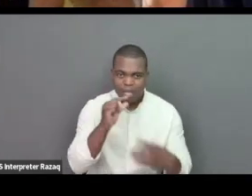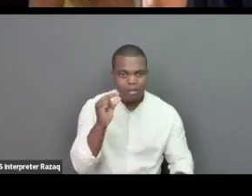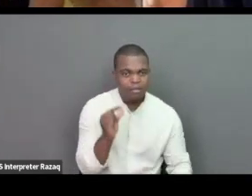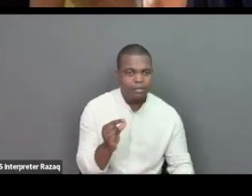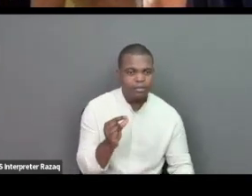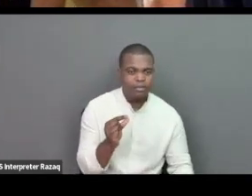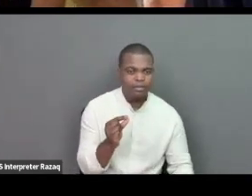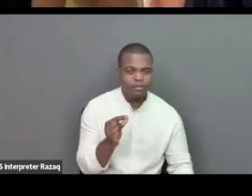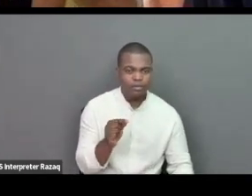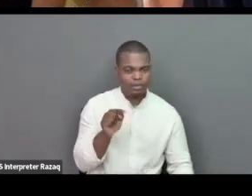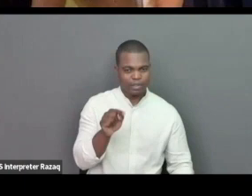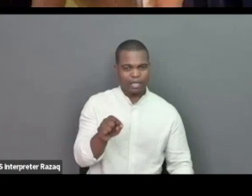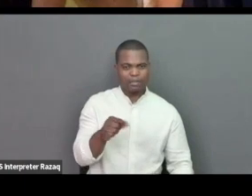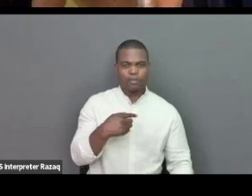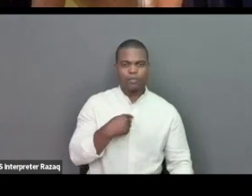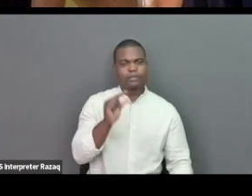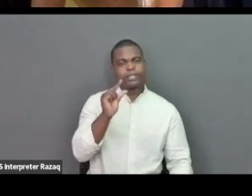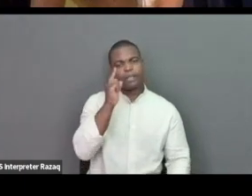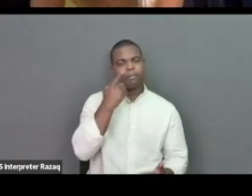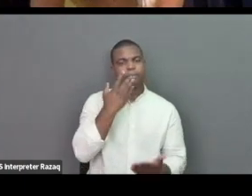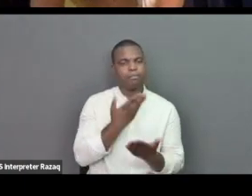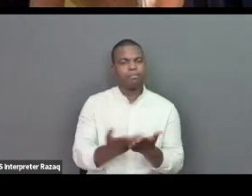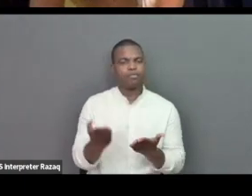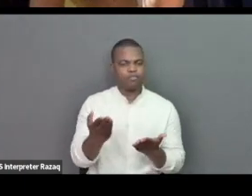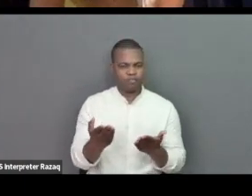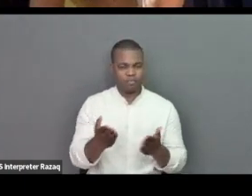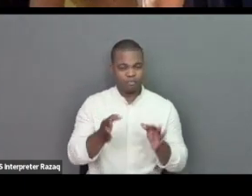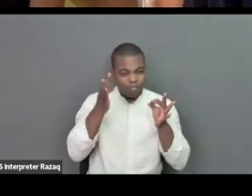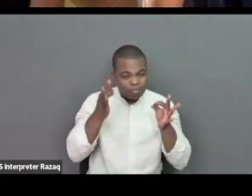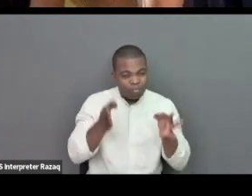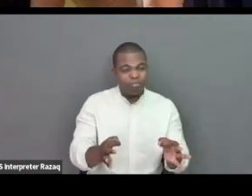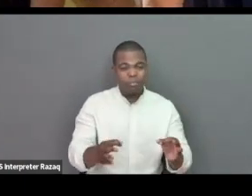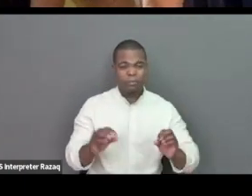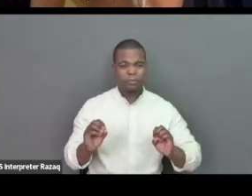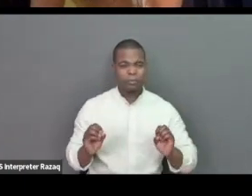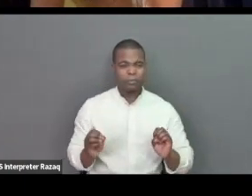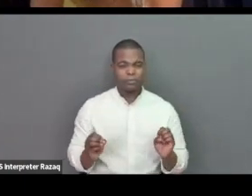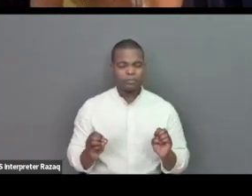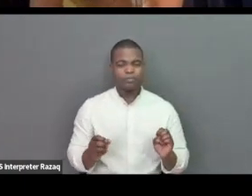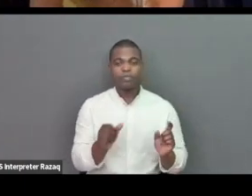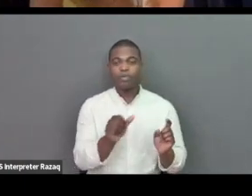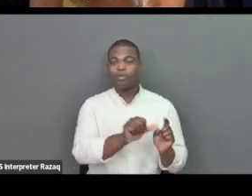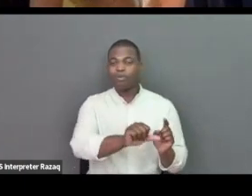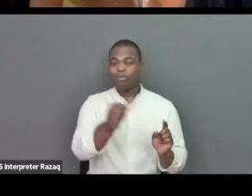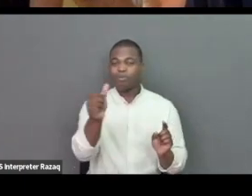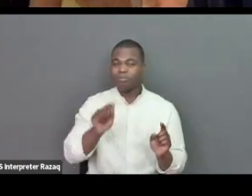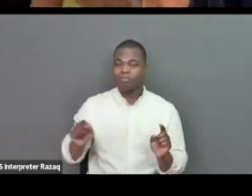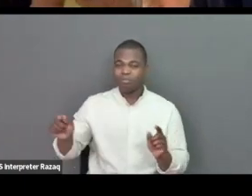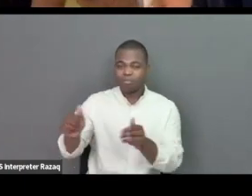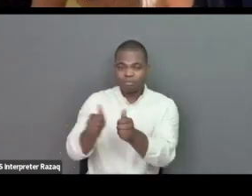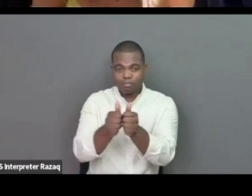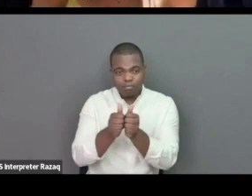used and is not used enough. It's really an untapped potential here.